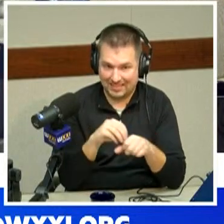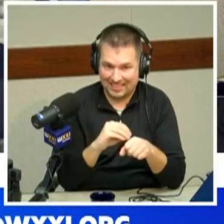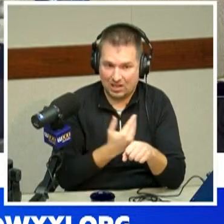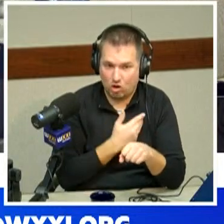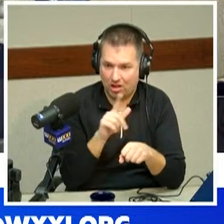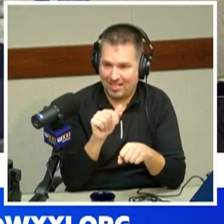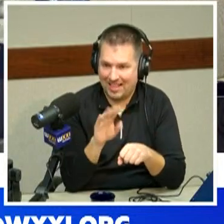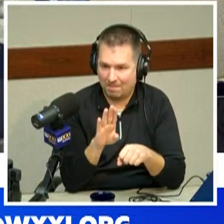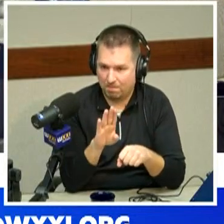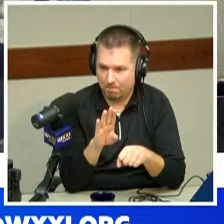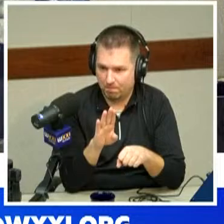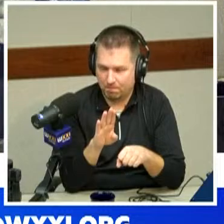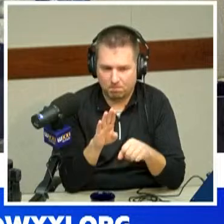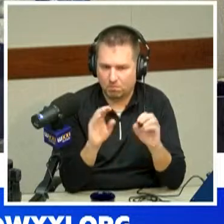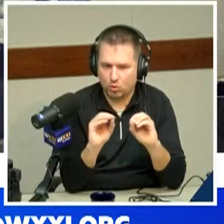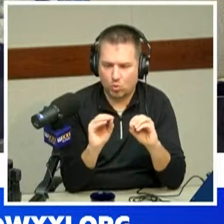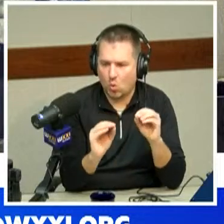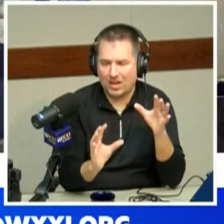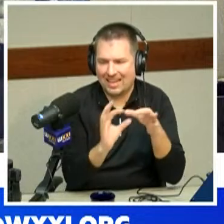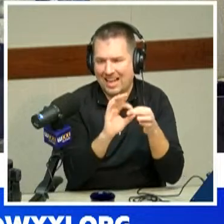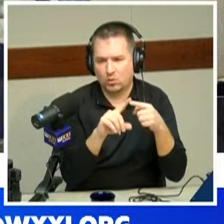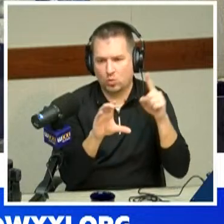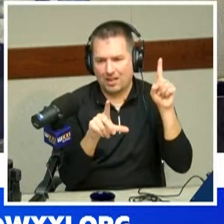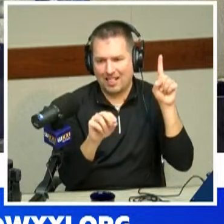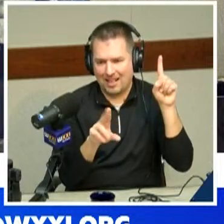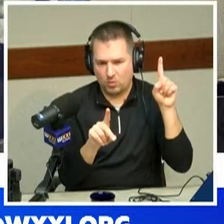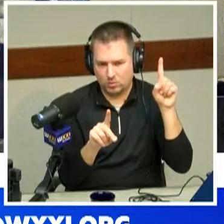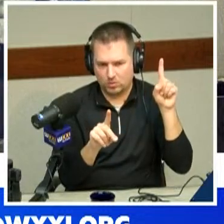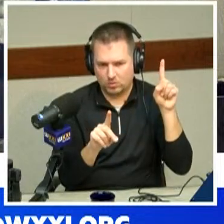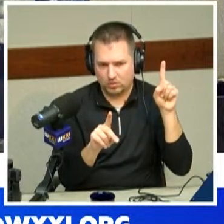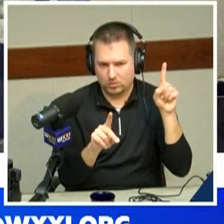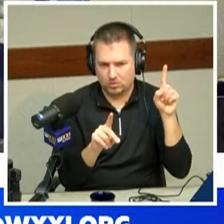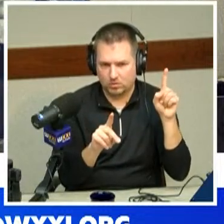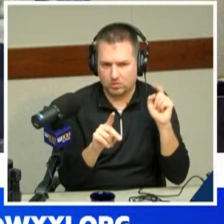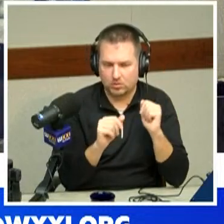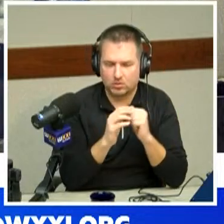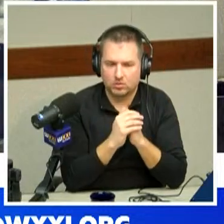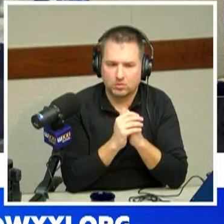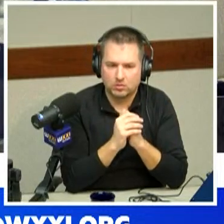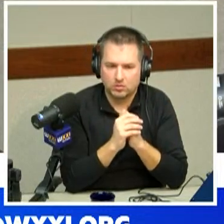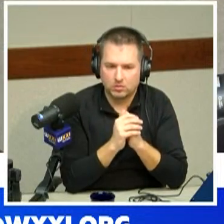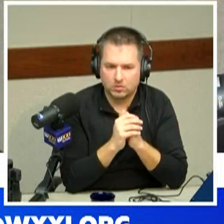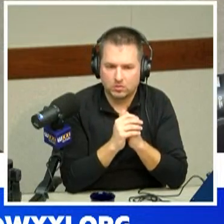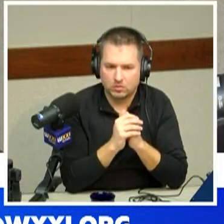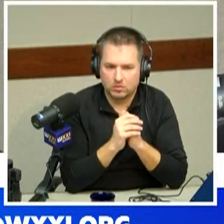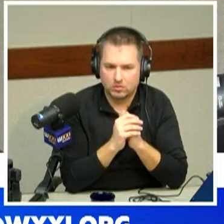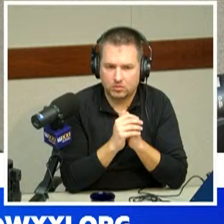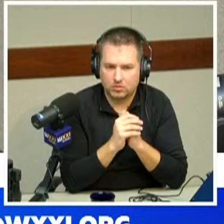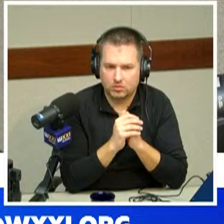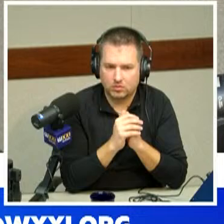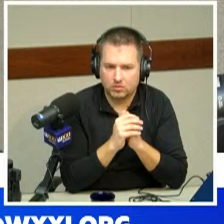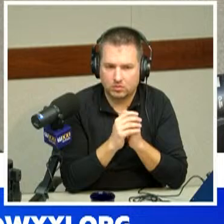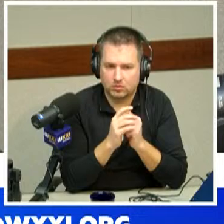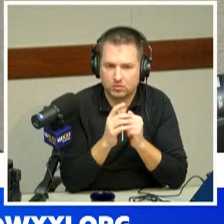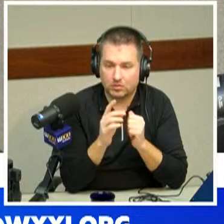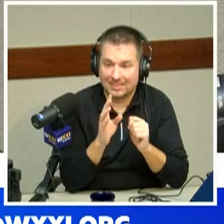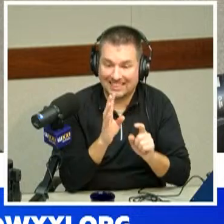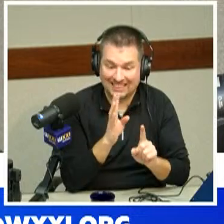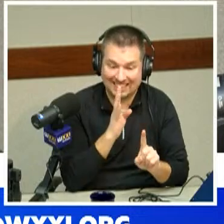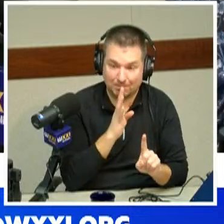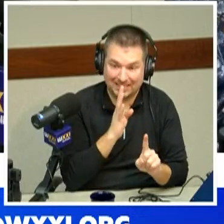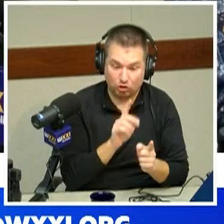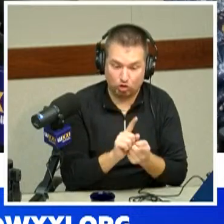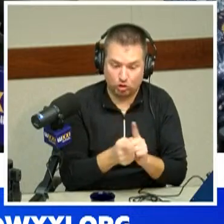not connected into the cloud but we do um uh so yeah so like for example the speech to taxt um